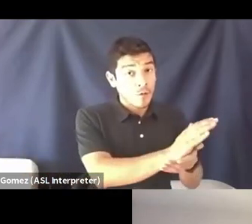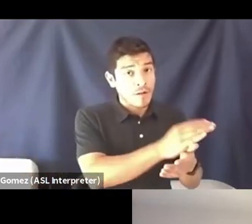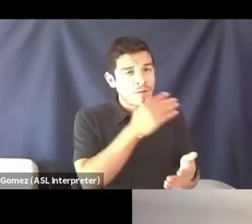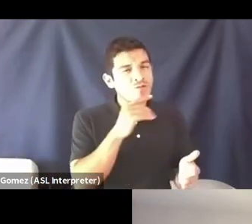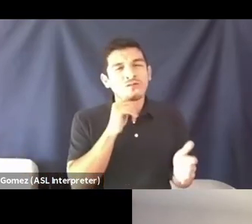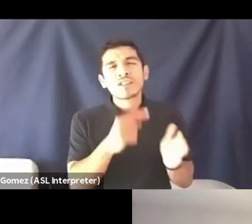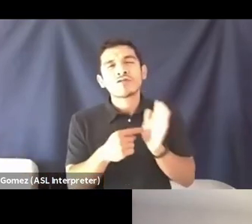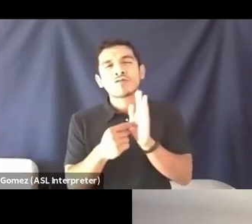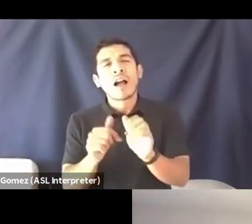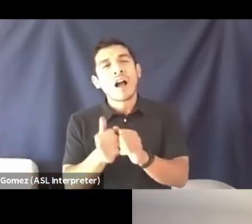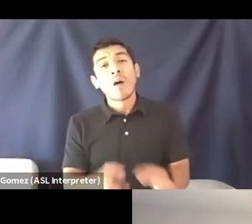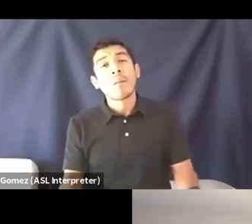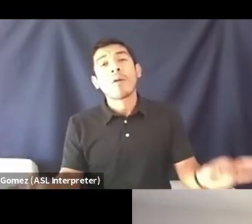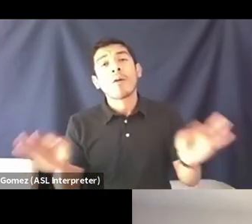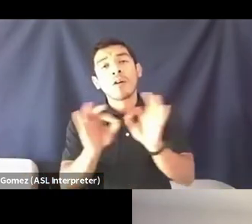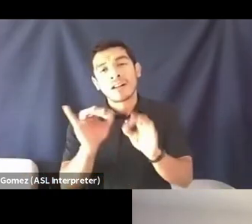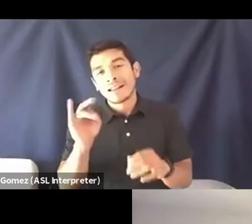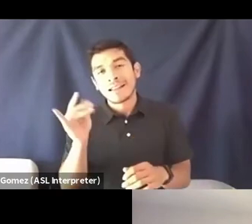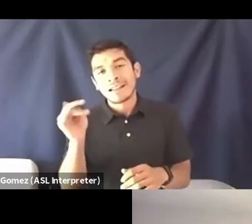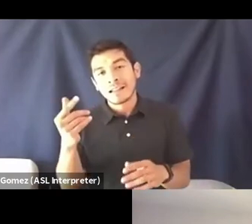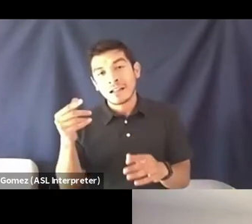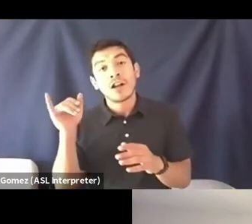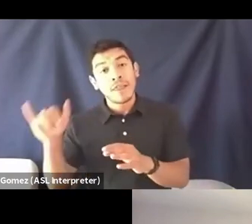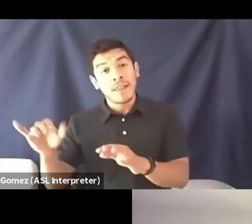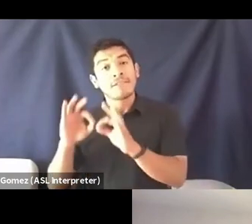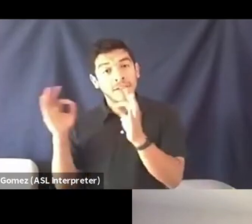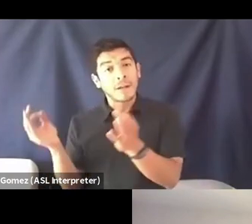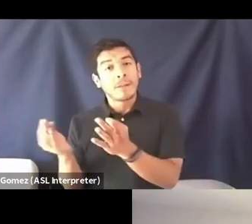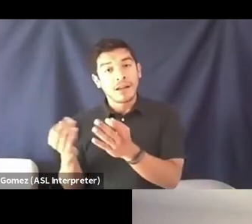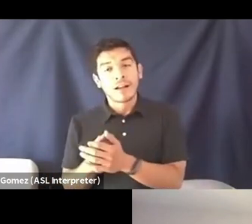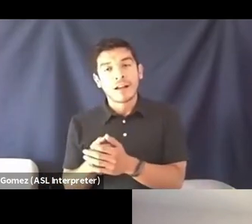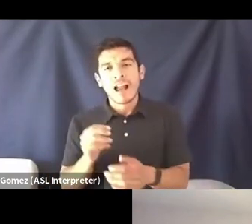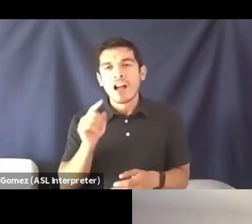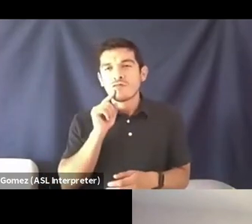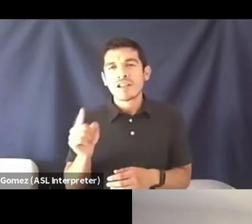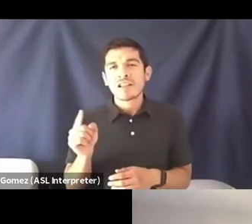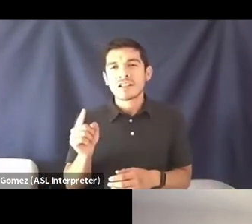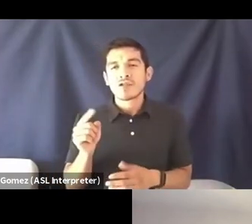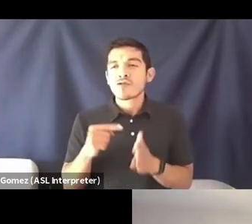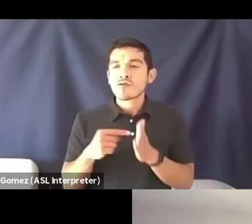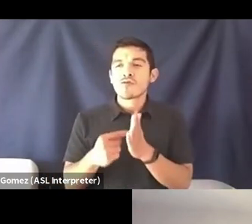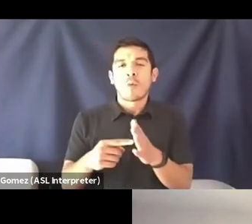how important Yingying was to all of them. And really to show the audience,